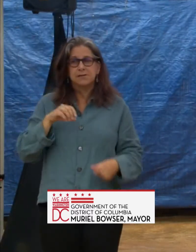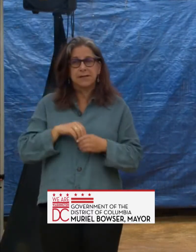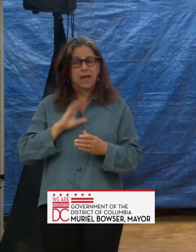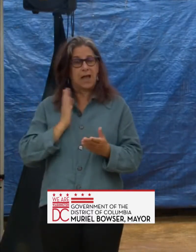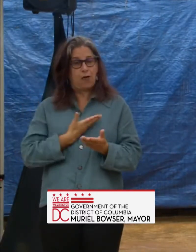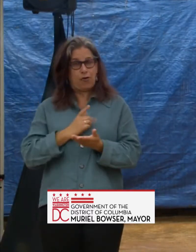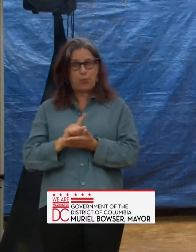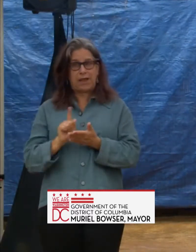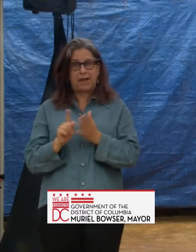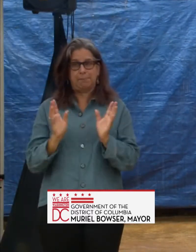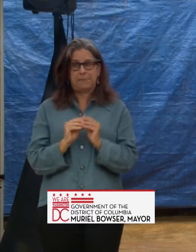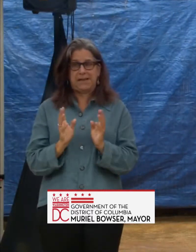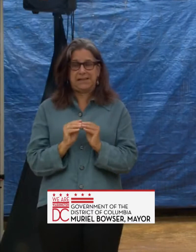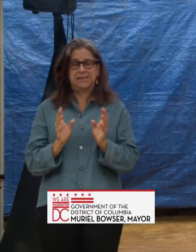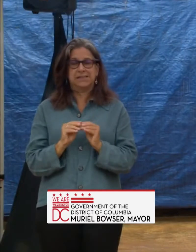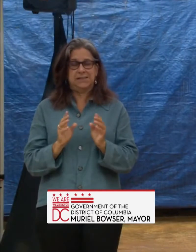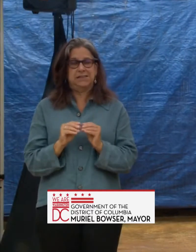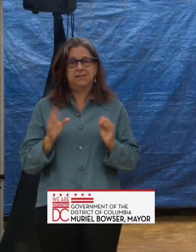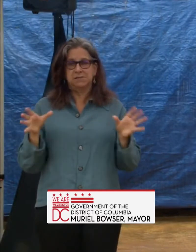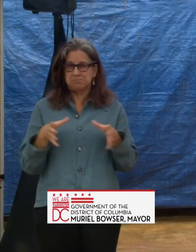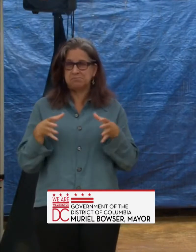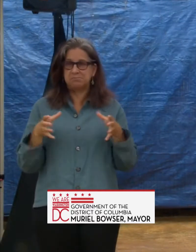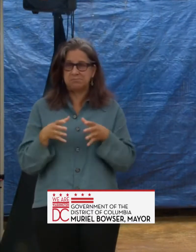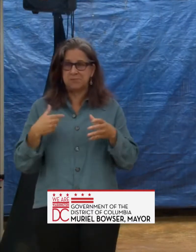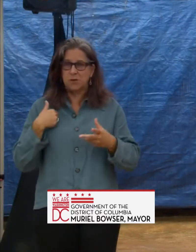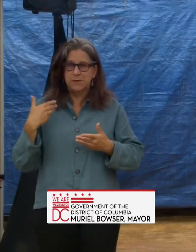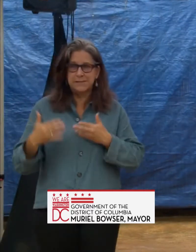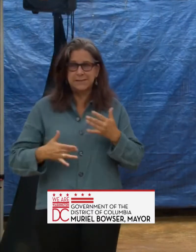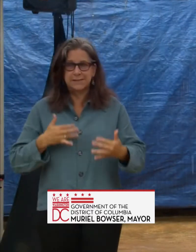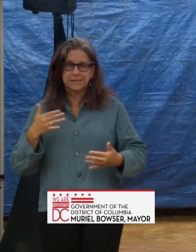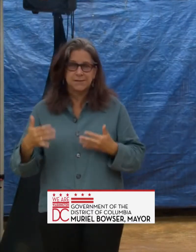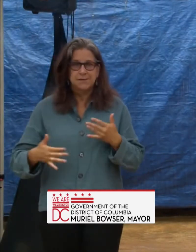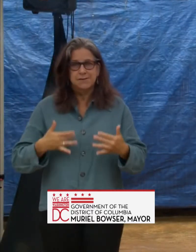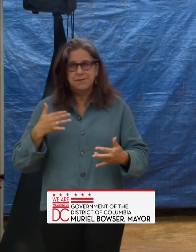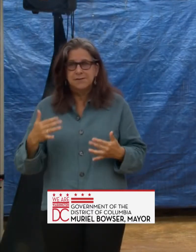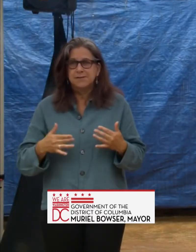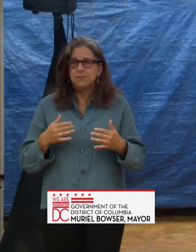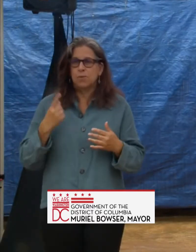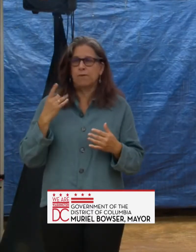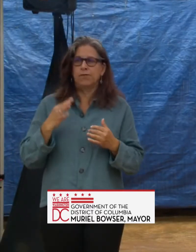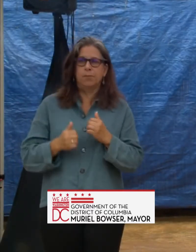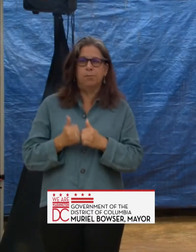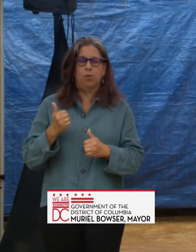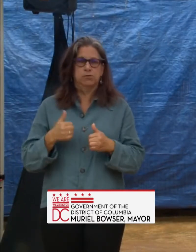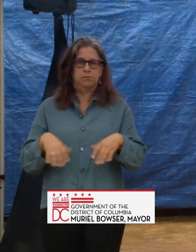AS WE HAVE BEEN TRYING TO MOVE THIS AGENDA FORWARD, ONE OF THE REALLY IMPORTANT CONVERSATIONS AND ONE THAT HAPPENS IN BETWEEN